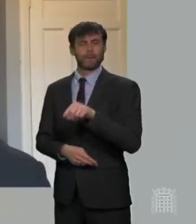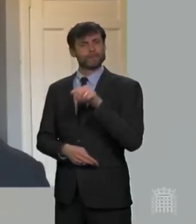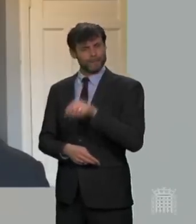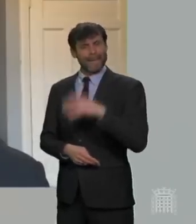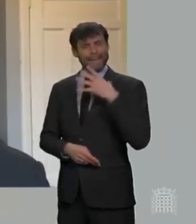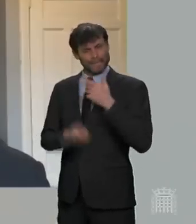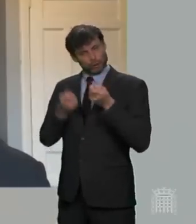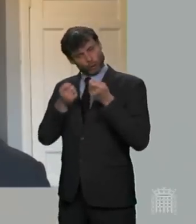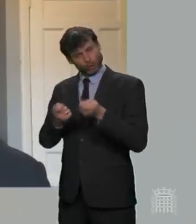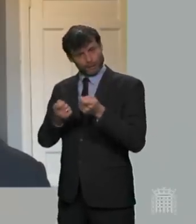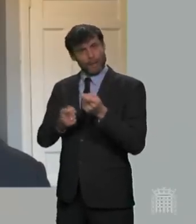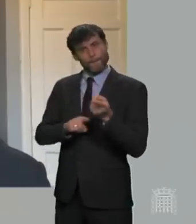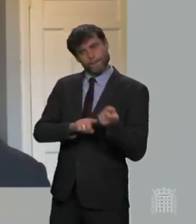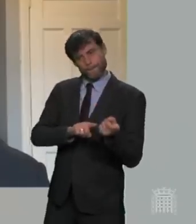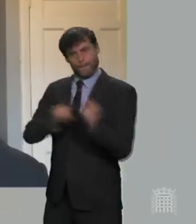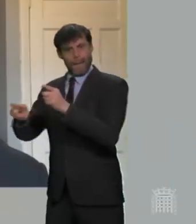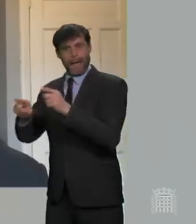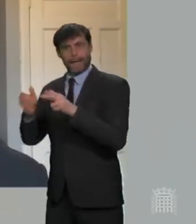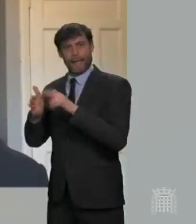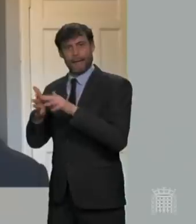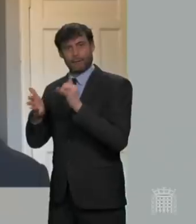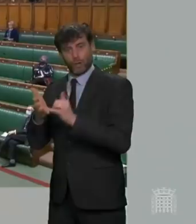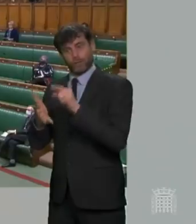and give it the funding it requires? >> The Prime Minister